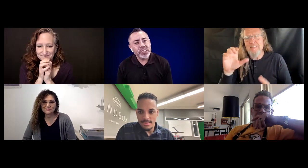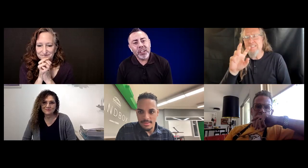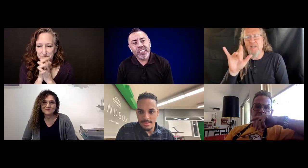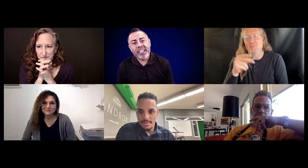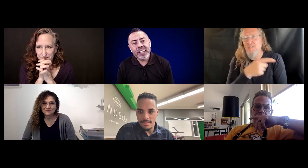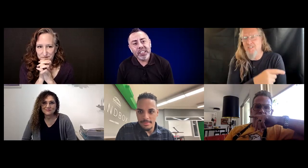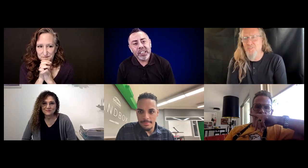Throw us all in an island, and we will have a beautiful civilization together.